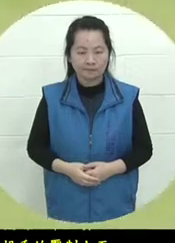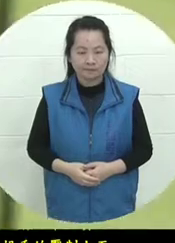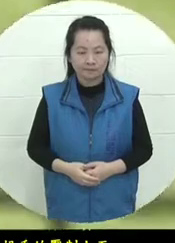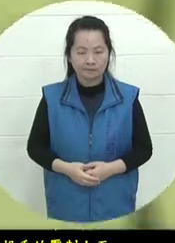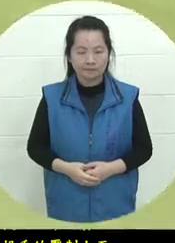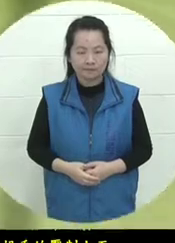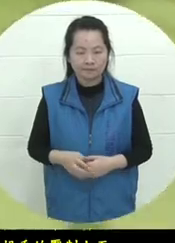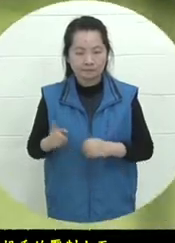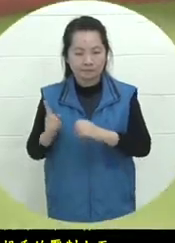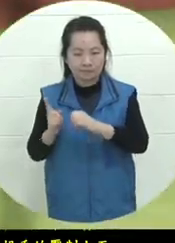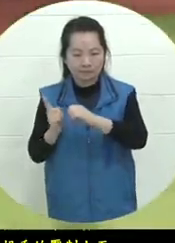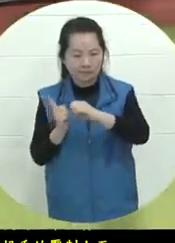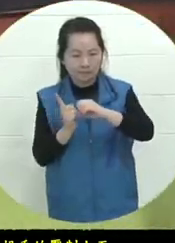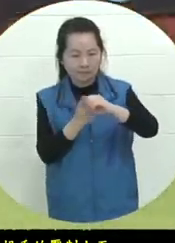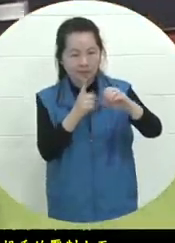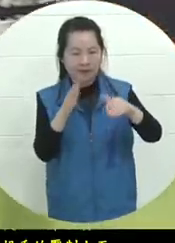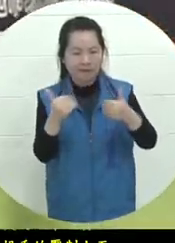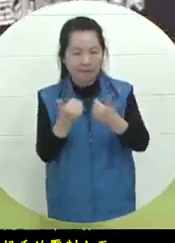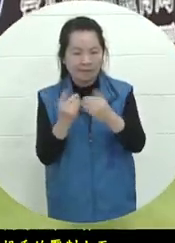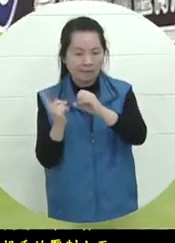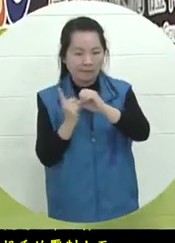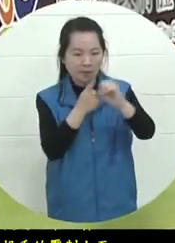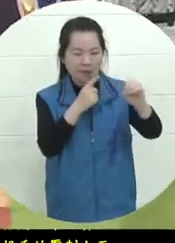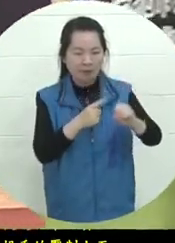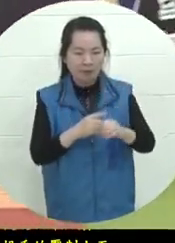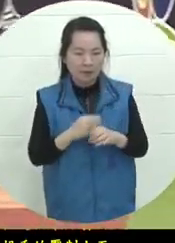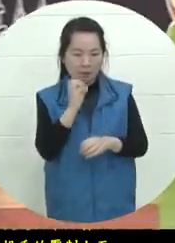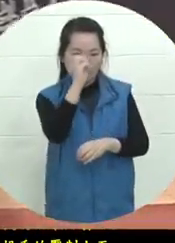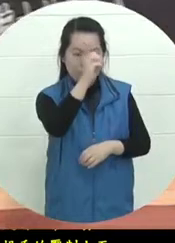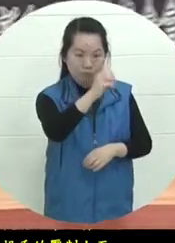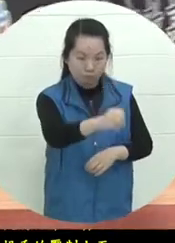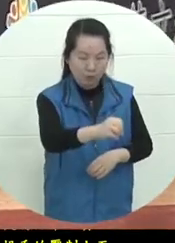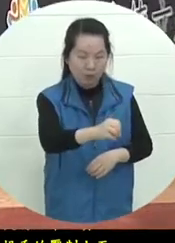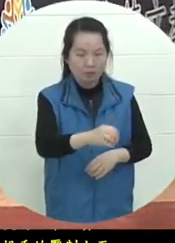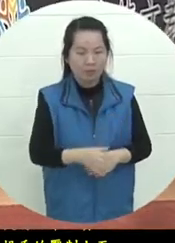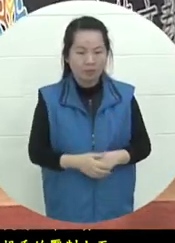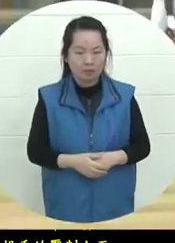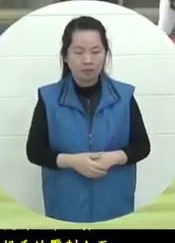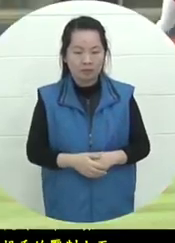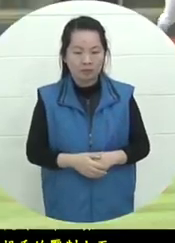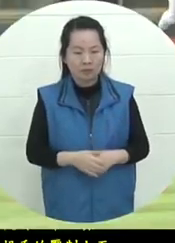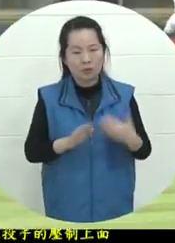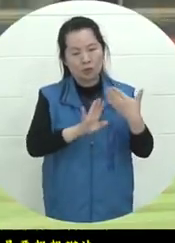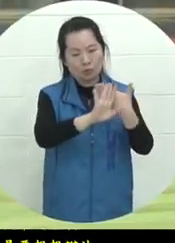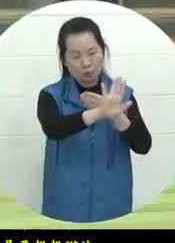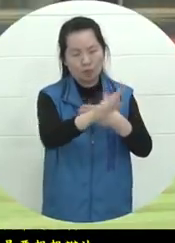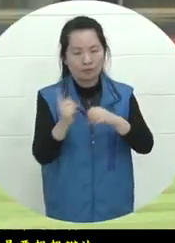a way to hit the ball in the opposite direction and check the landing point. Finally, it lands outside the left field line to form a foul